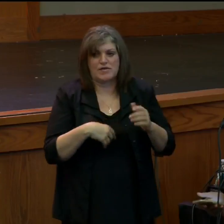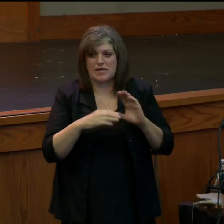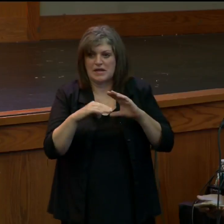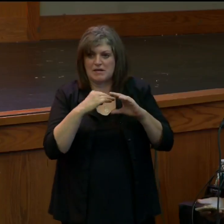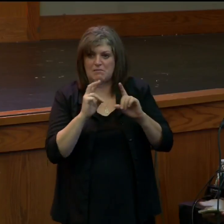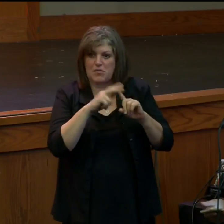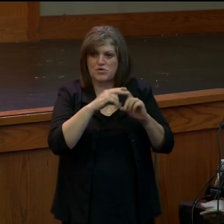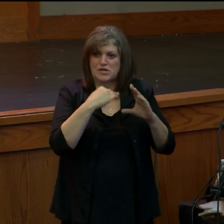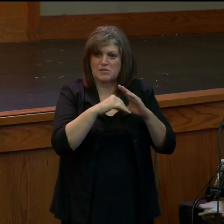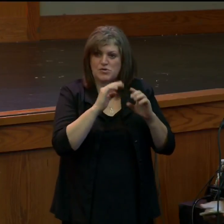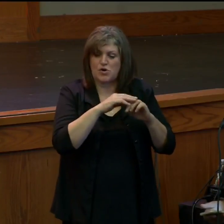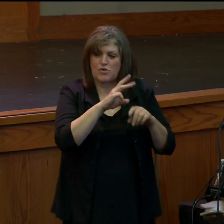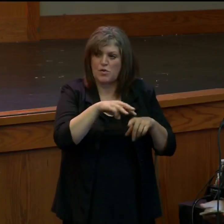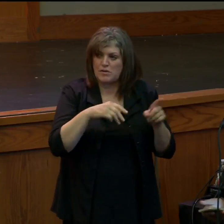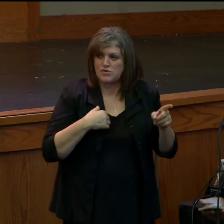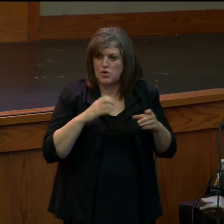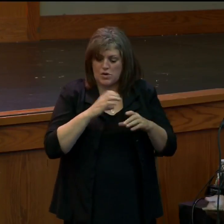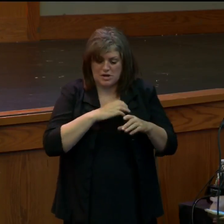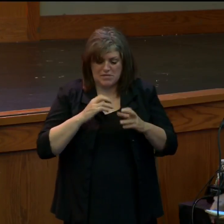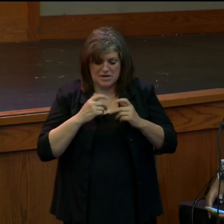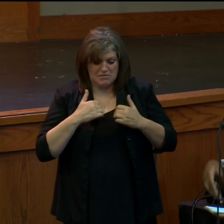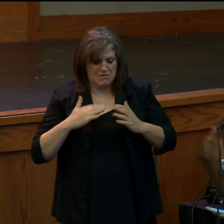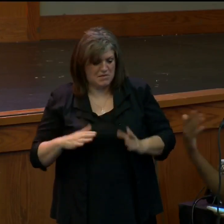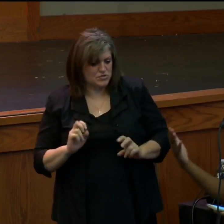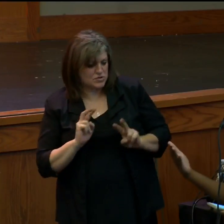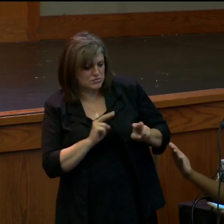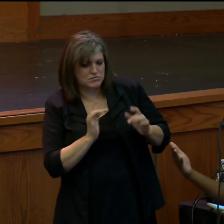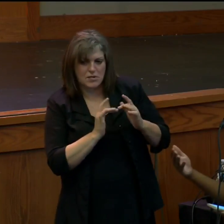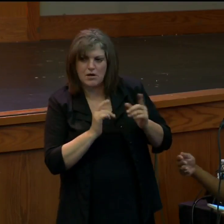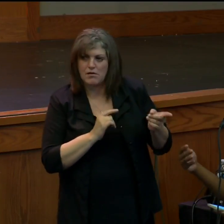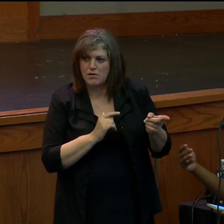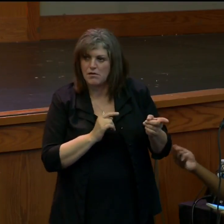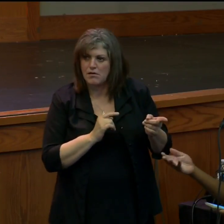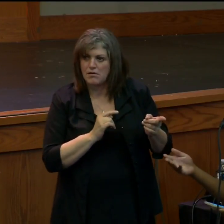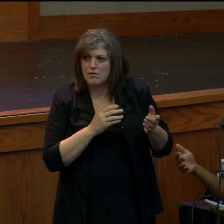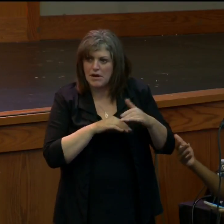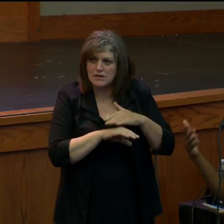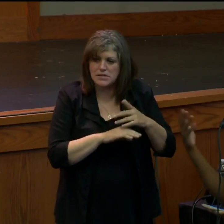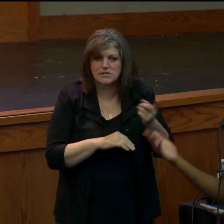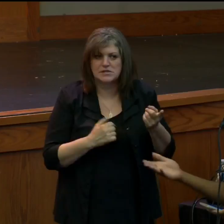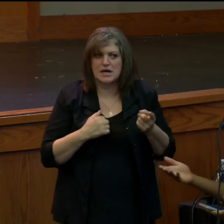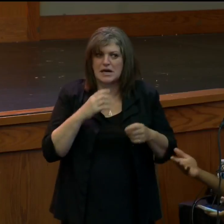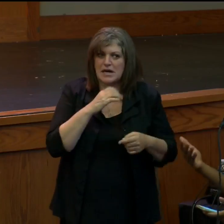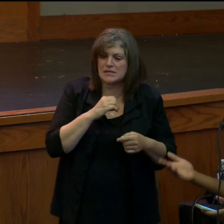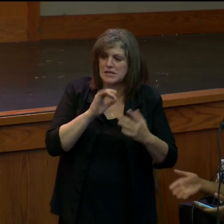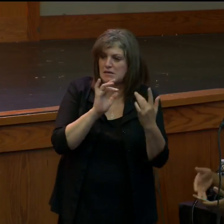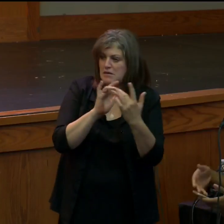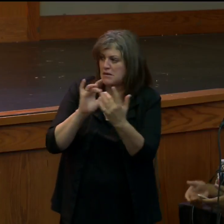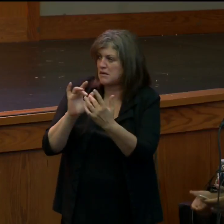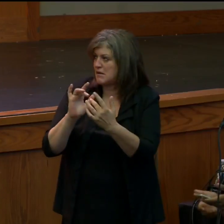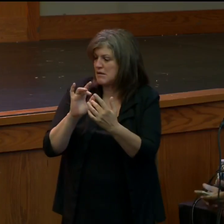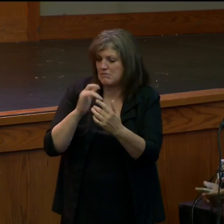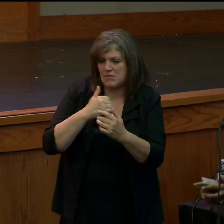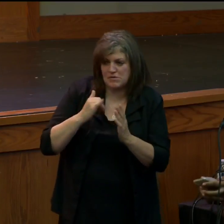SO COMMUNITY MEMBERS CAN ACTUALLY HAVE ACCESS AND I GUESS LIKE REACH OUT TO THOSE MEMBERS THAT WANT TO GET MORE INVOLVED